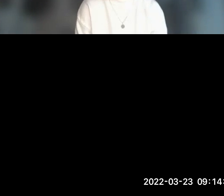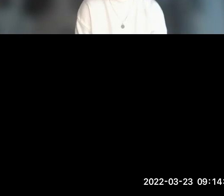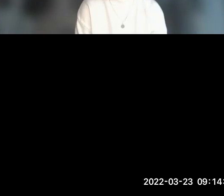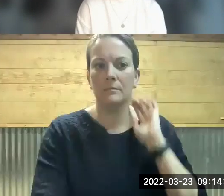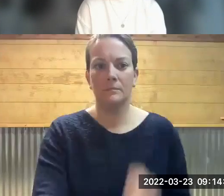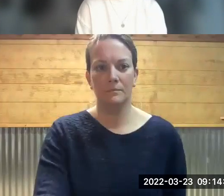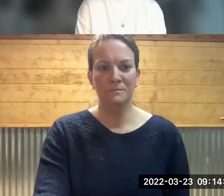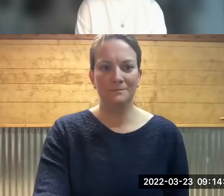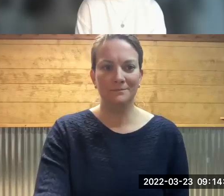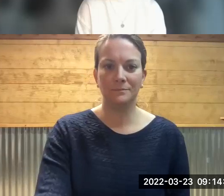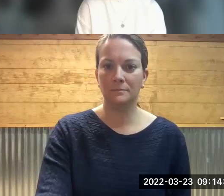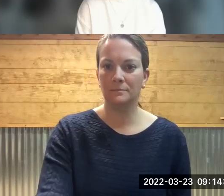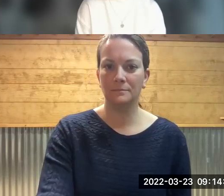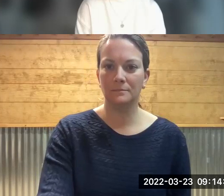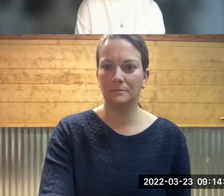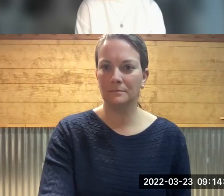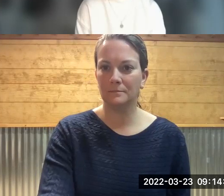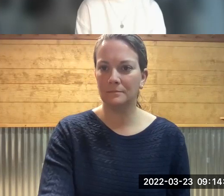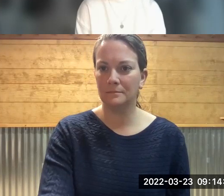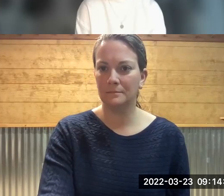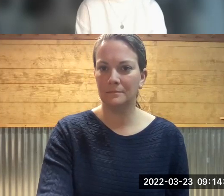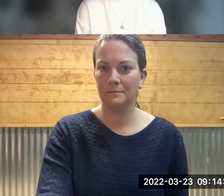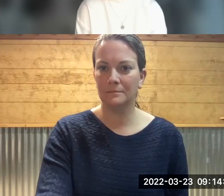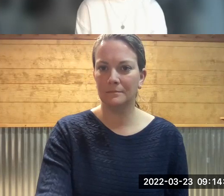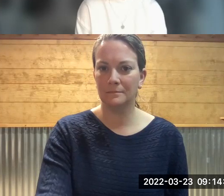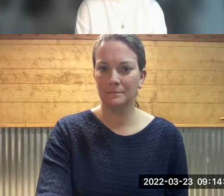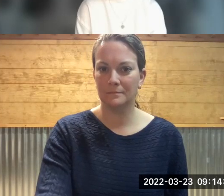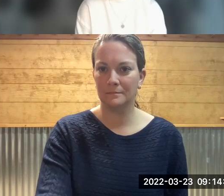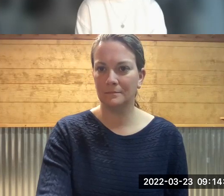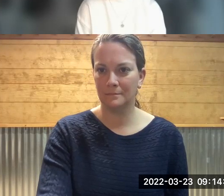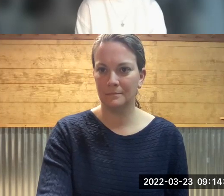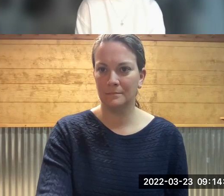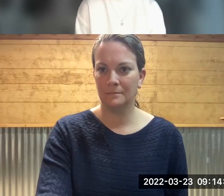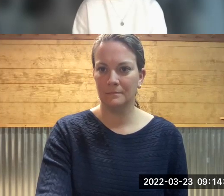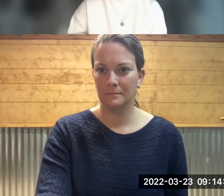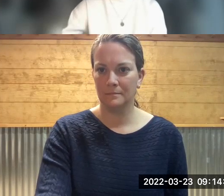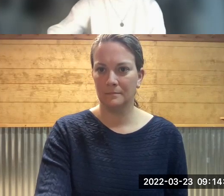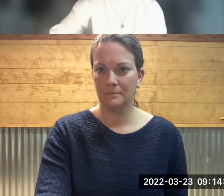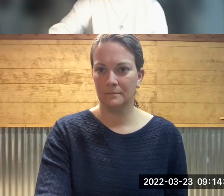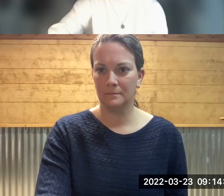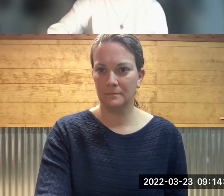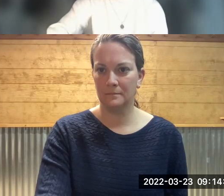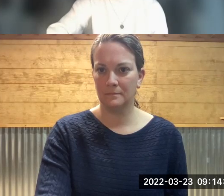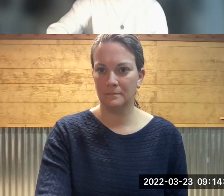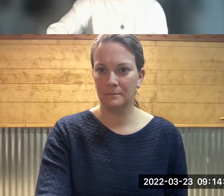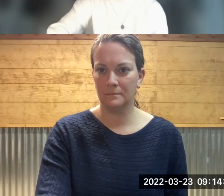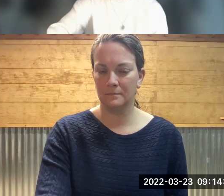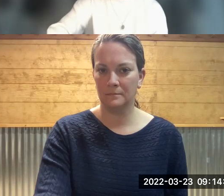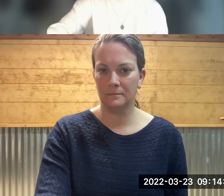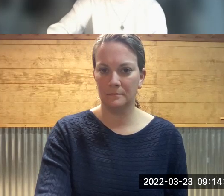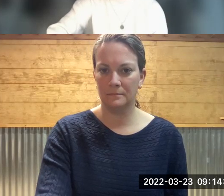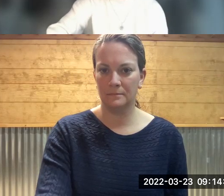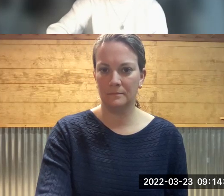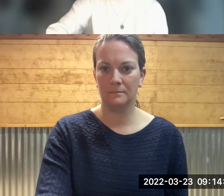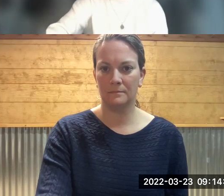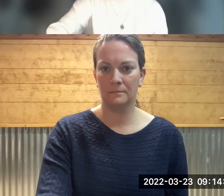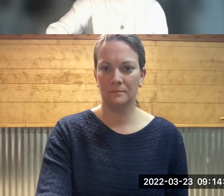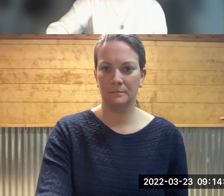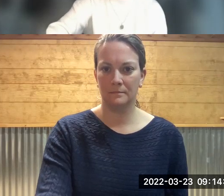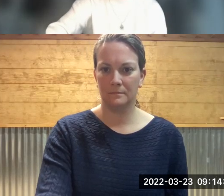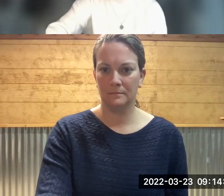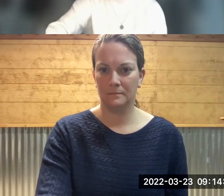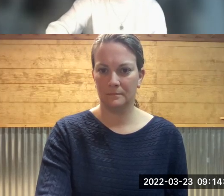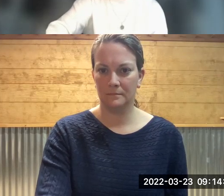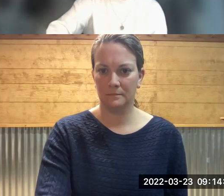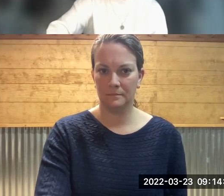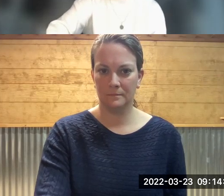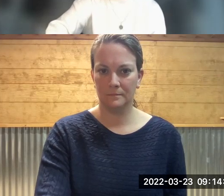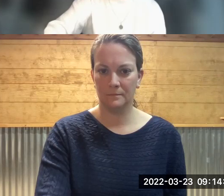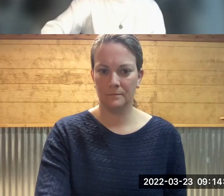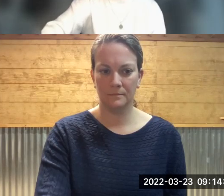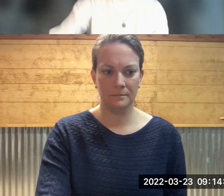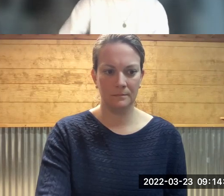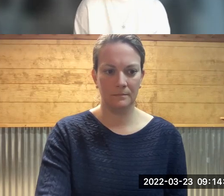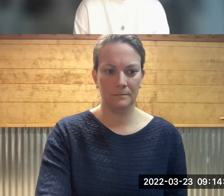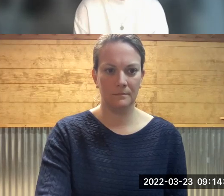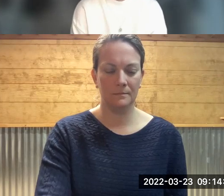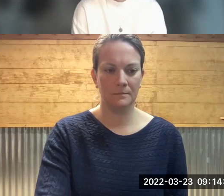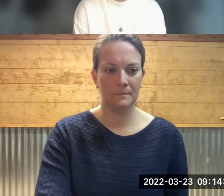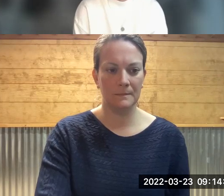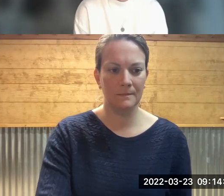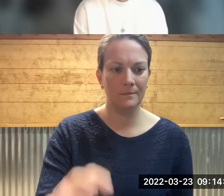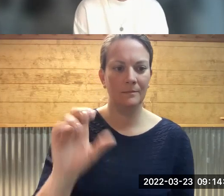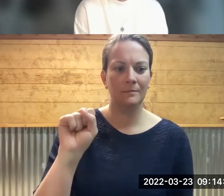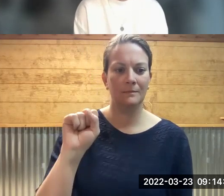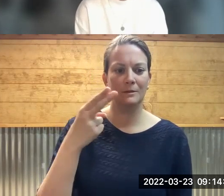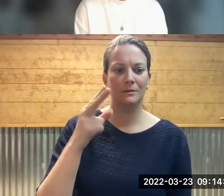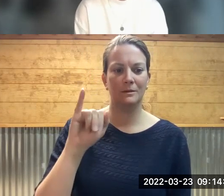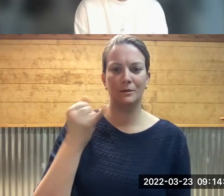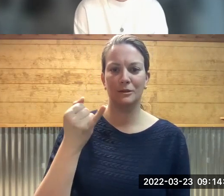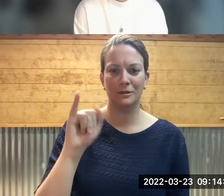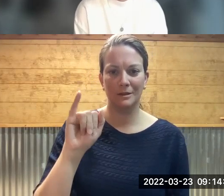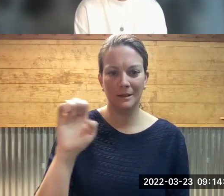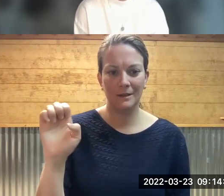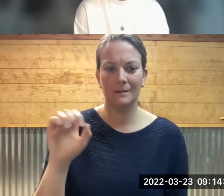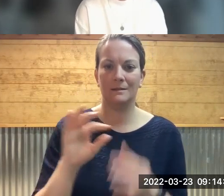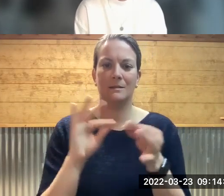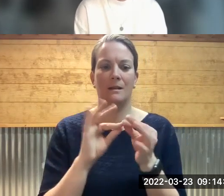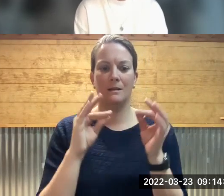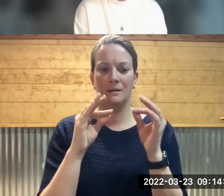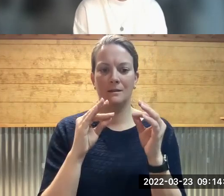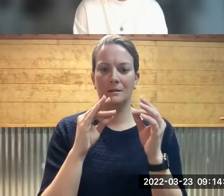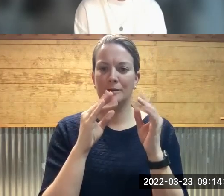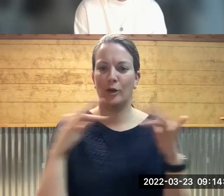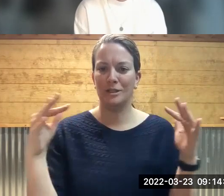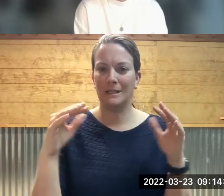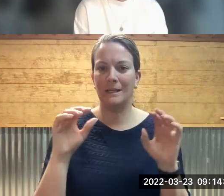it's great to be able to have different people with us I will be answer for a second. diversity probably refers to many demonstrate variables.